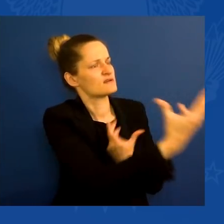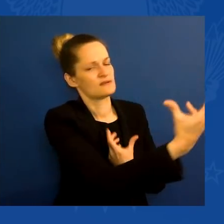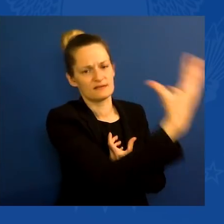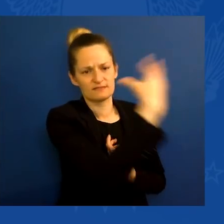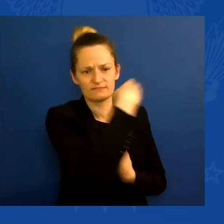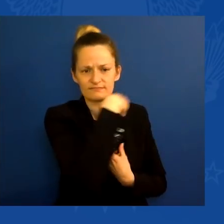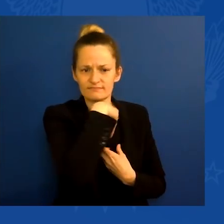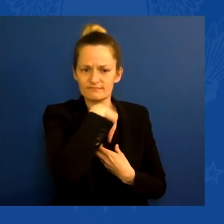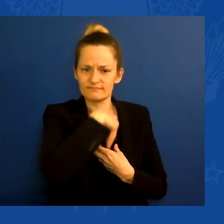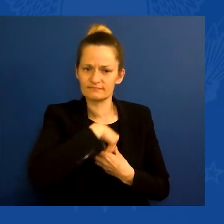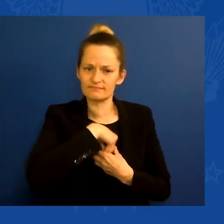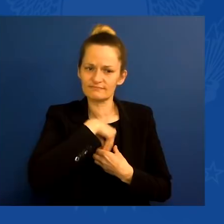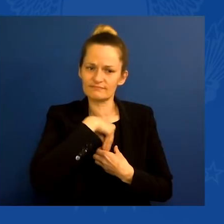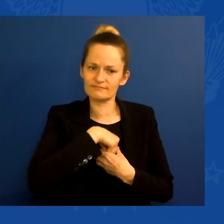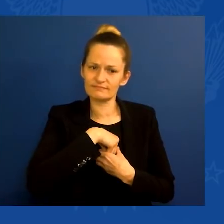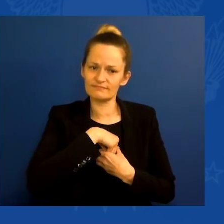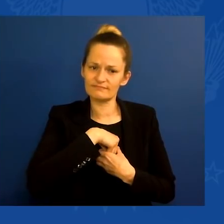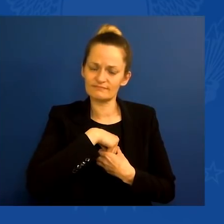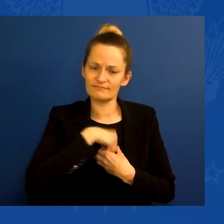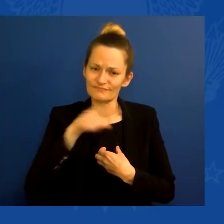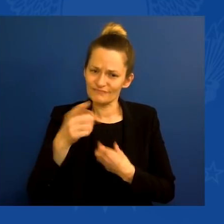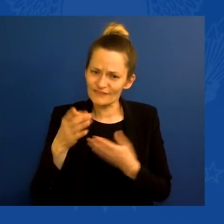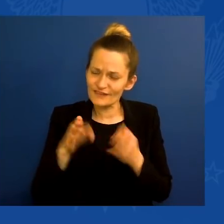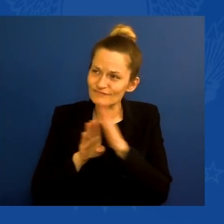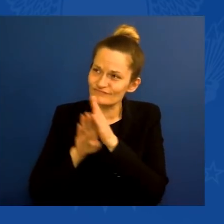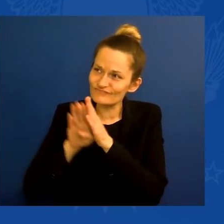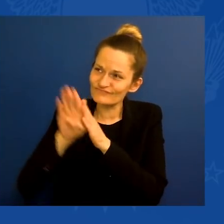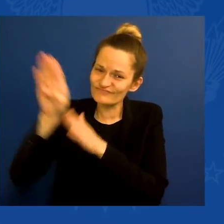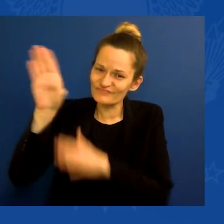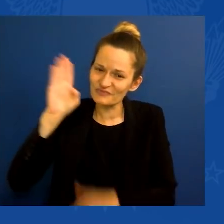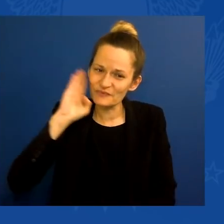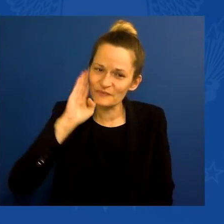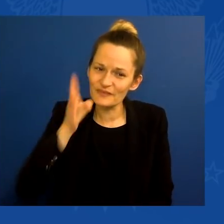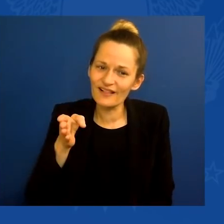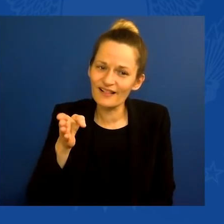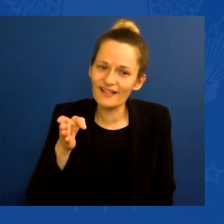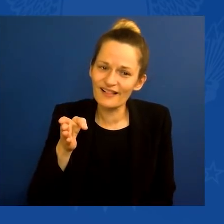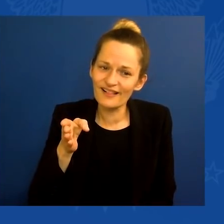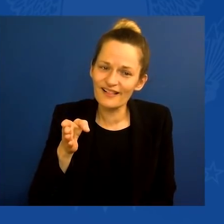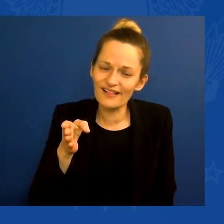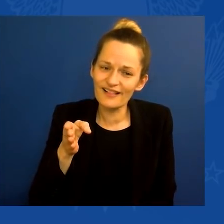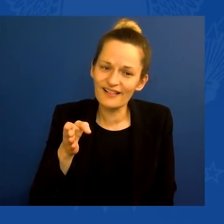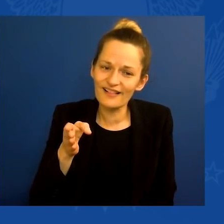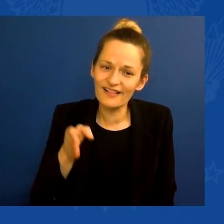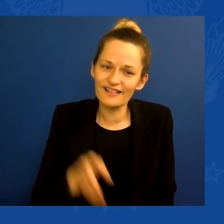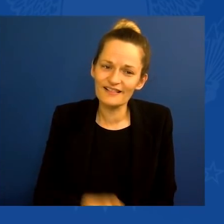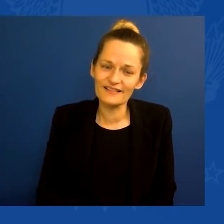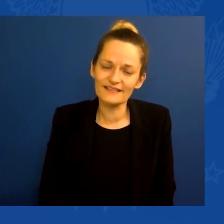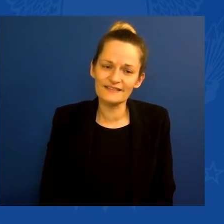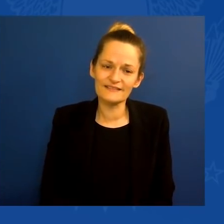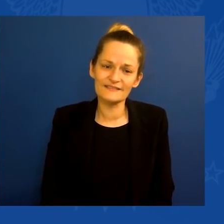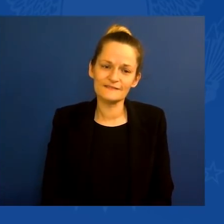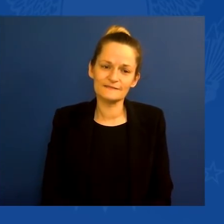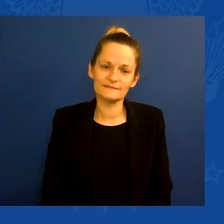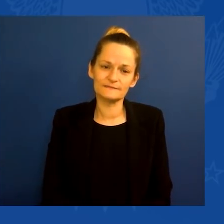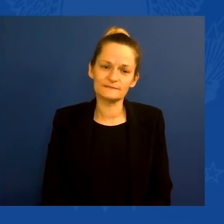Our hope and prayer is that we as a nation find that purpose as well.